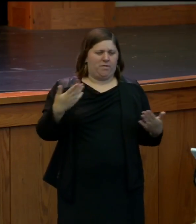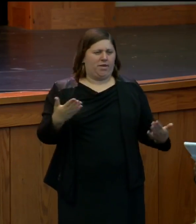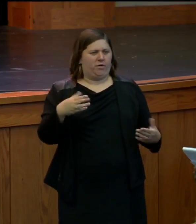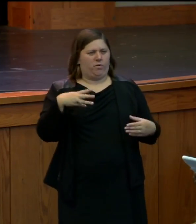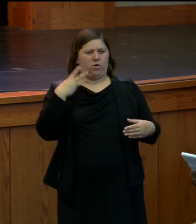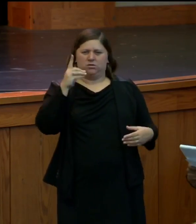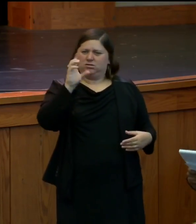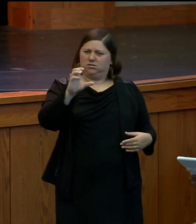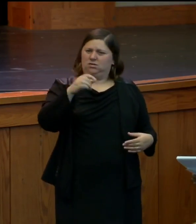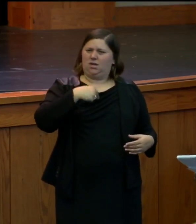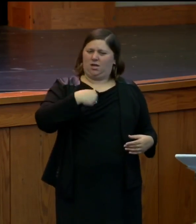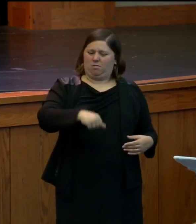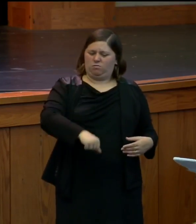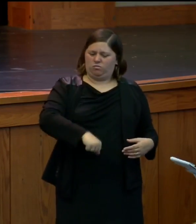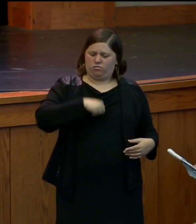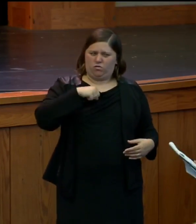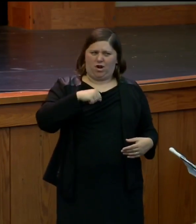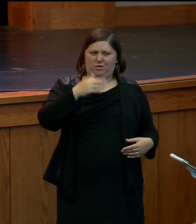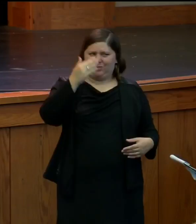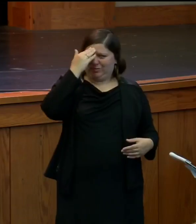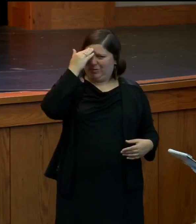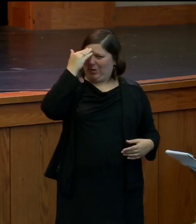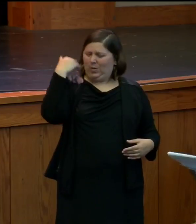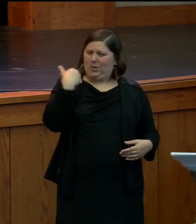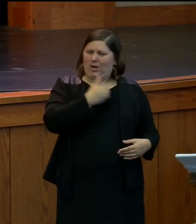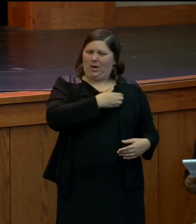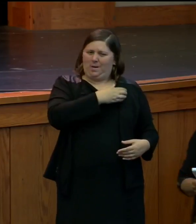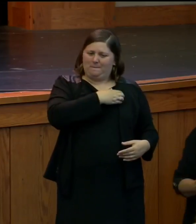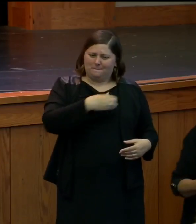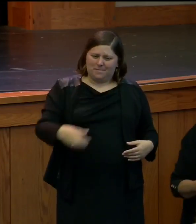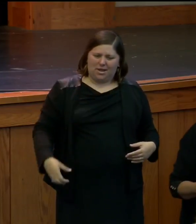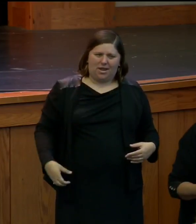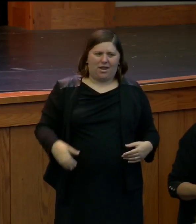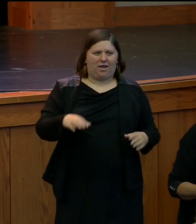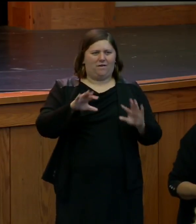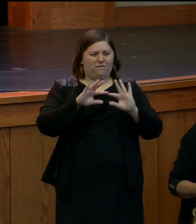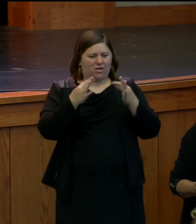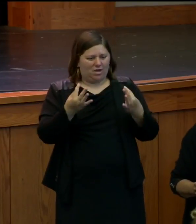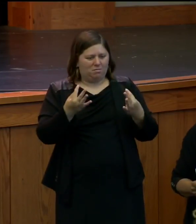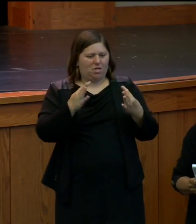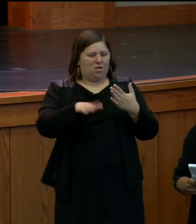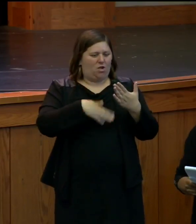I'M PROUD TO KNOW OUR MAYOR AND FAMILY AND ALL WHO HAVE MADE